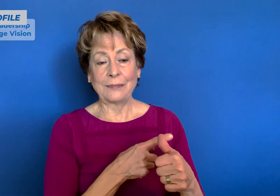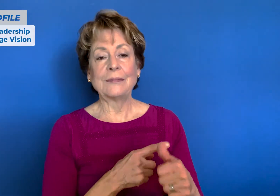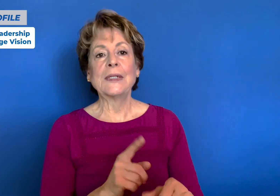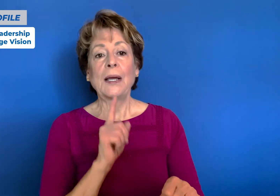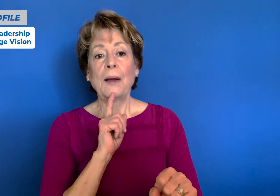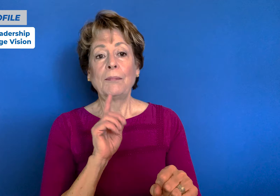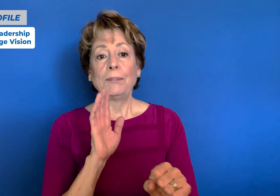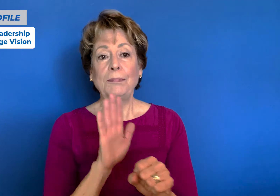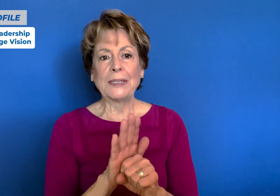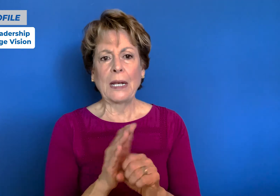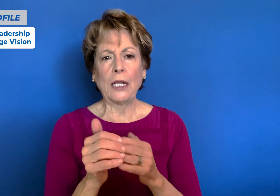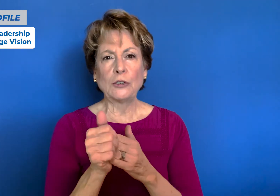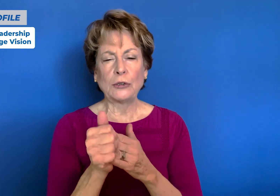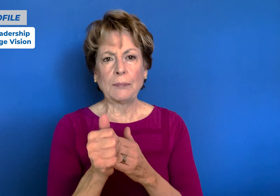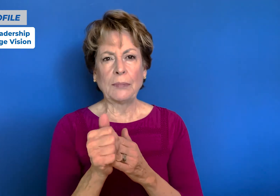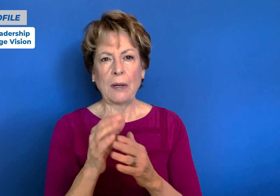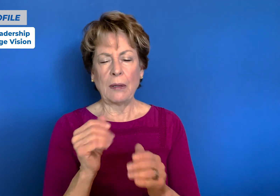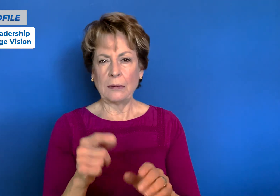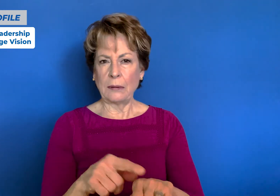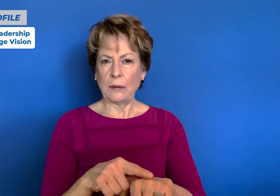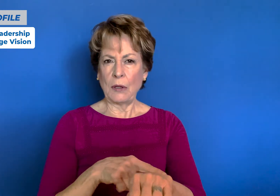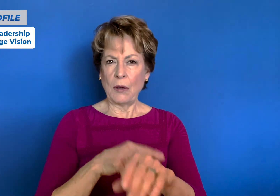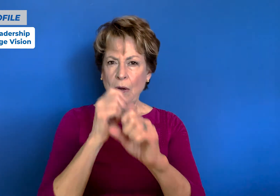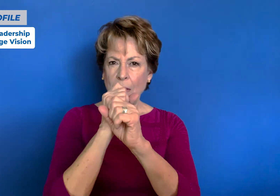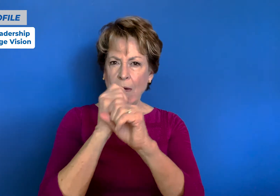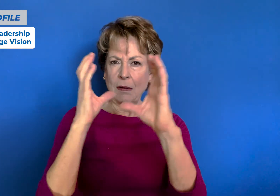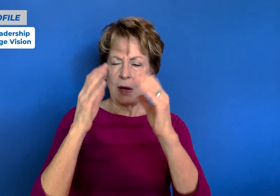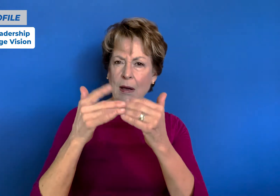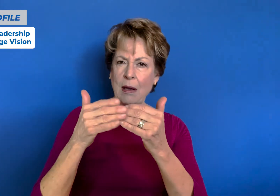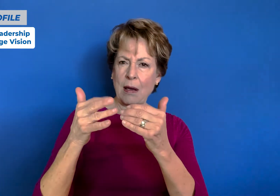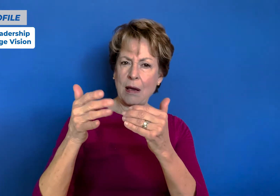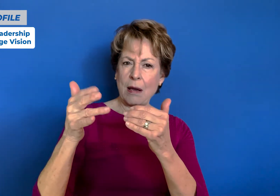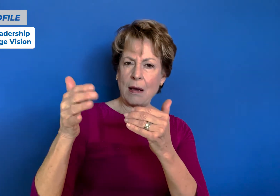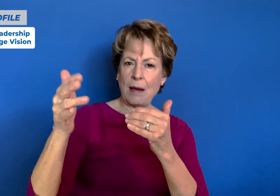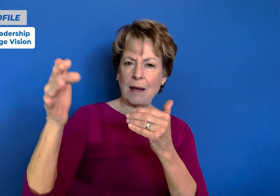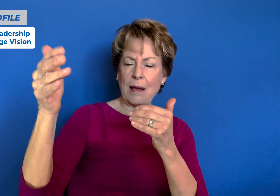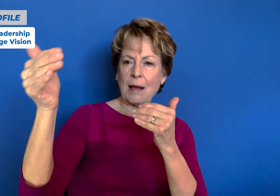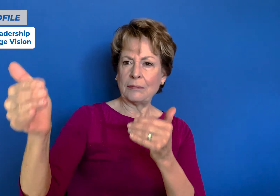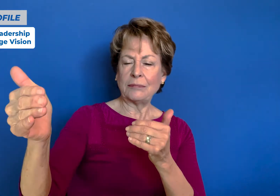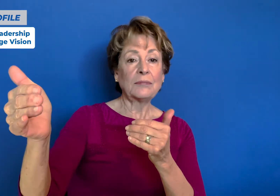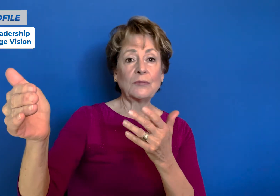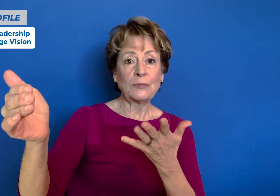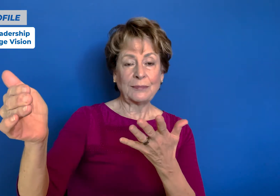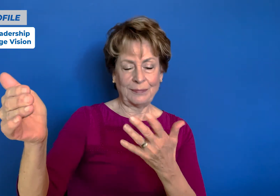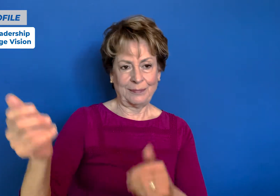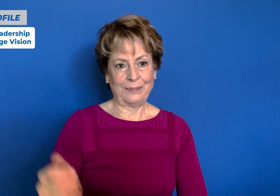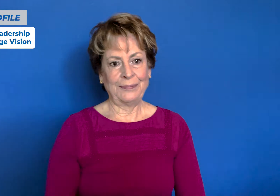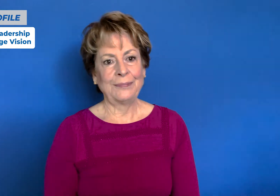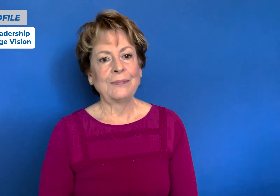The first theme is “Committed Leadership and Long-Range Vision”.